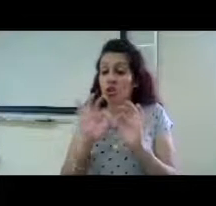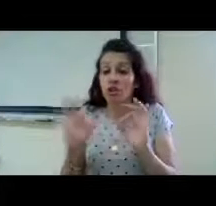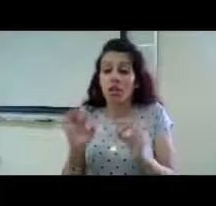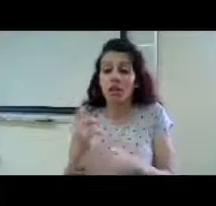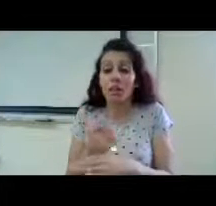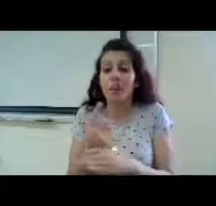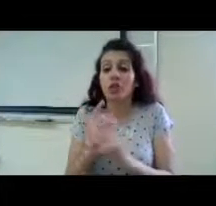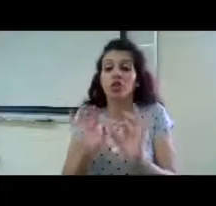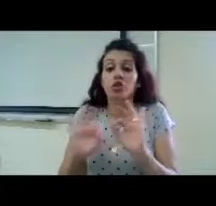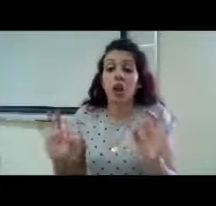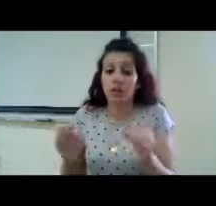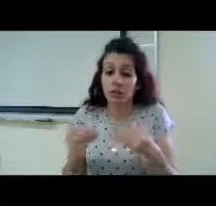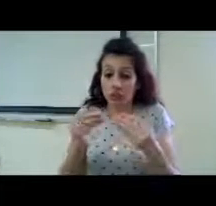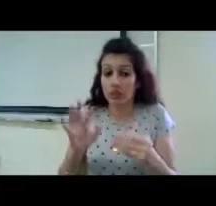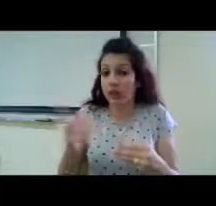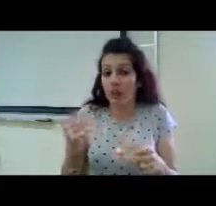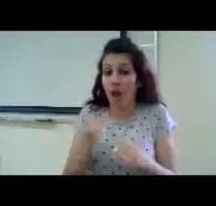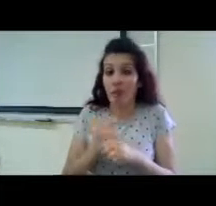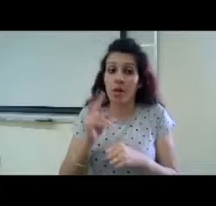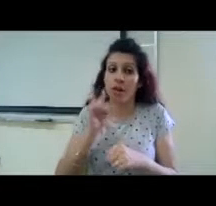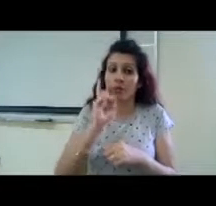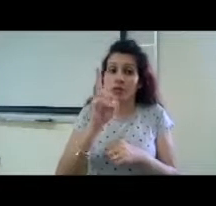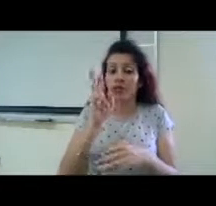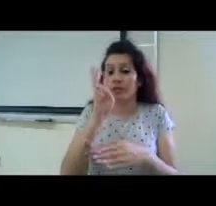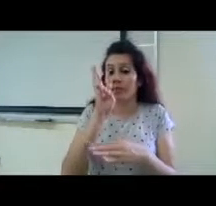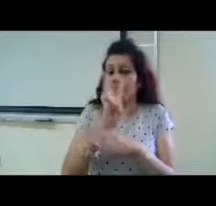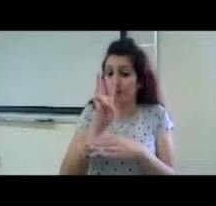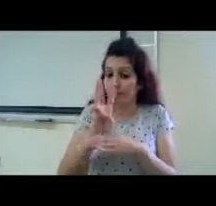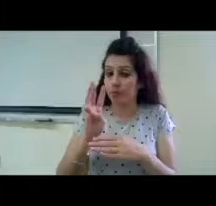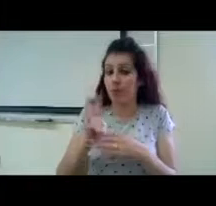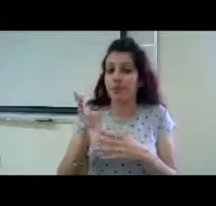been mentioned before but the link between home and school has never been